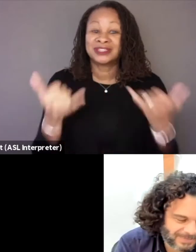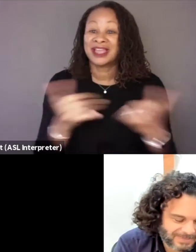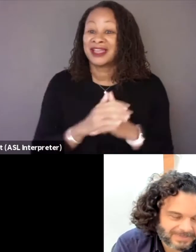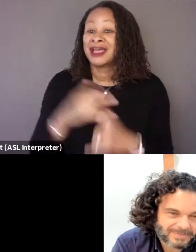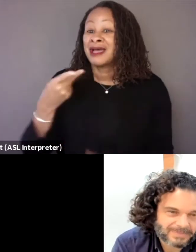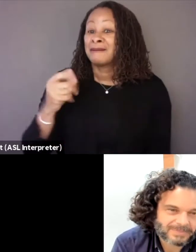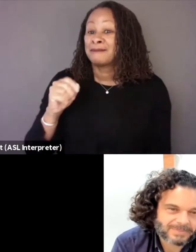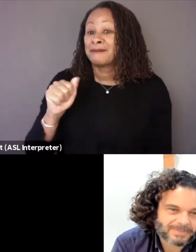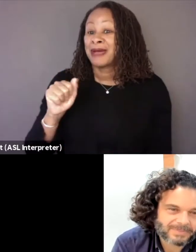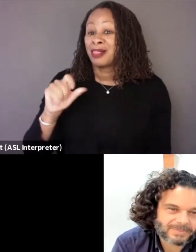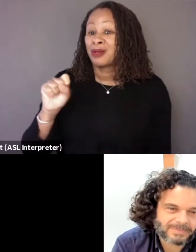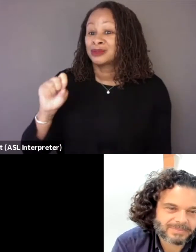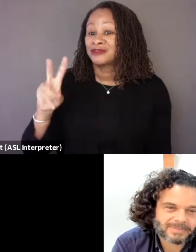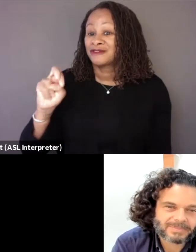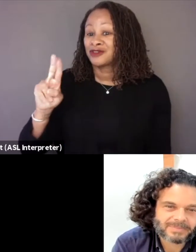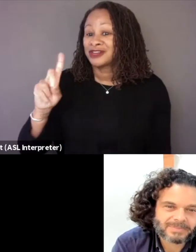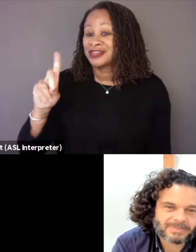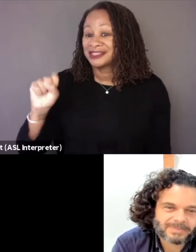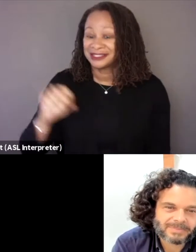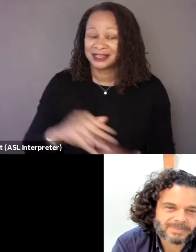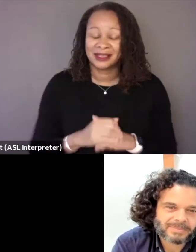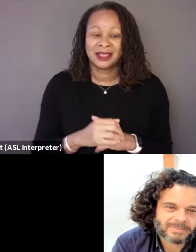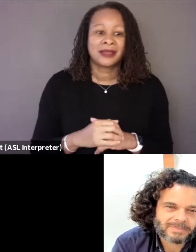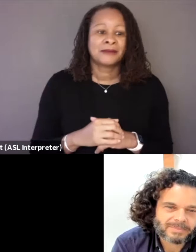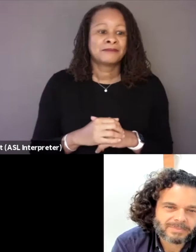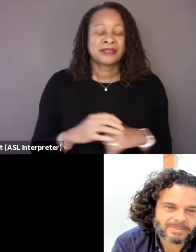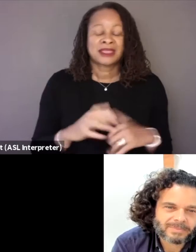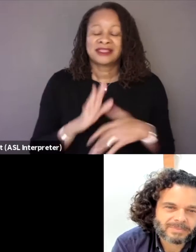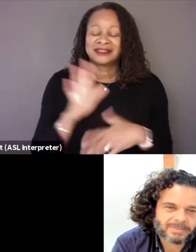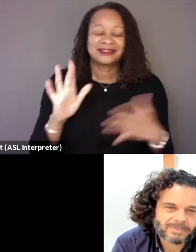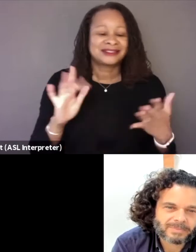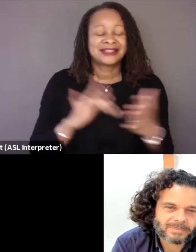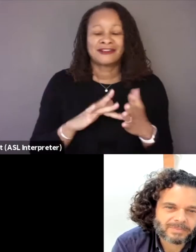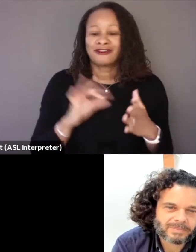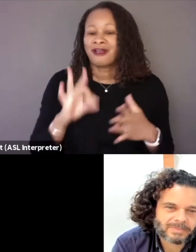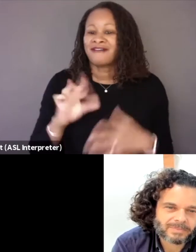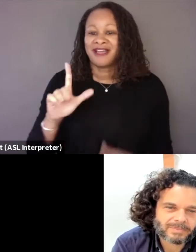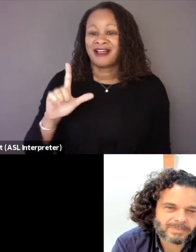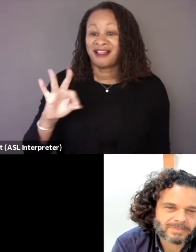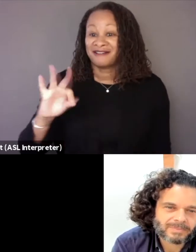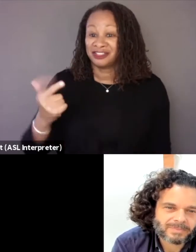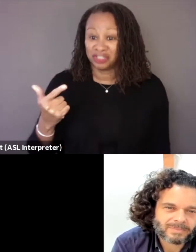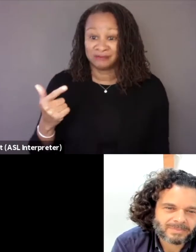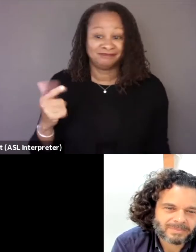So the, the case at the center of LFG is not over yet. The film is done. You guys finished it.